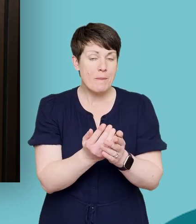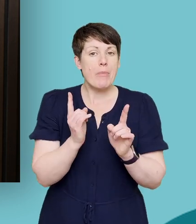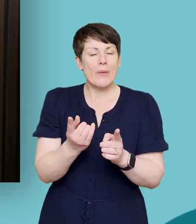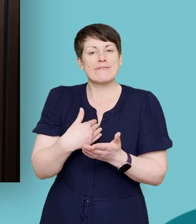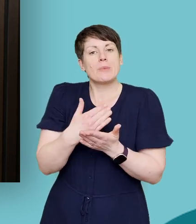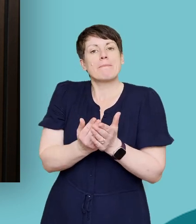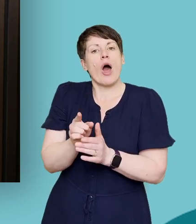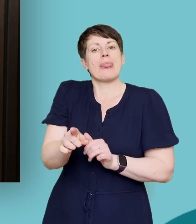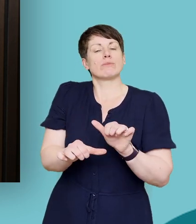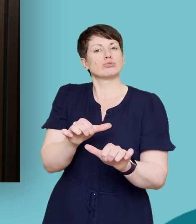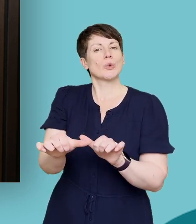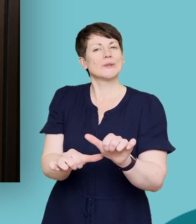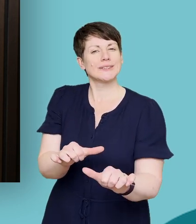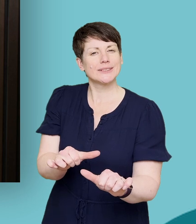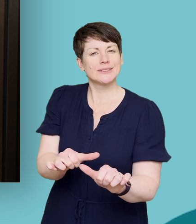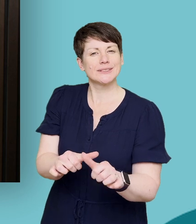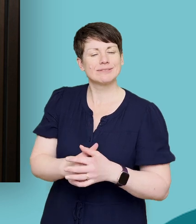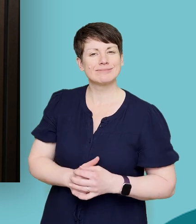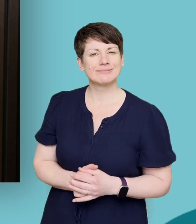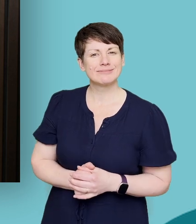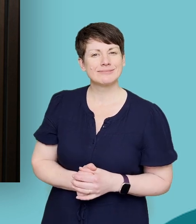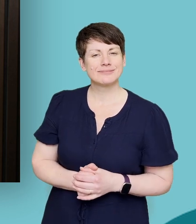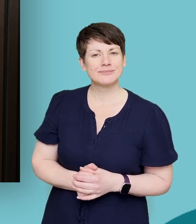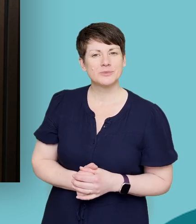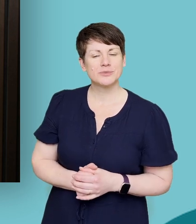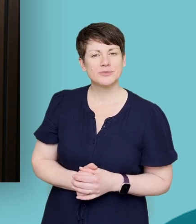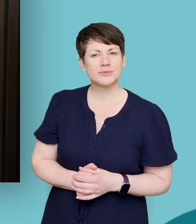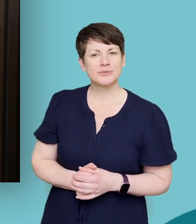For some reason God doesn't like... actually, for some